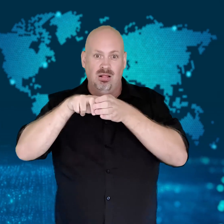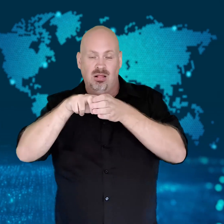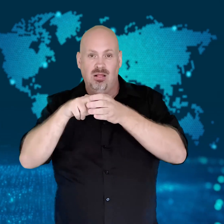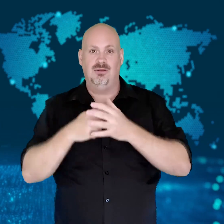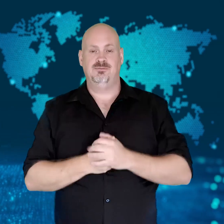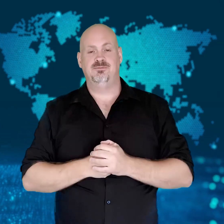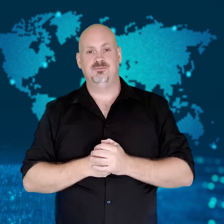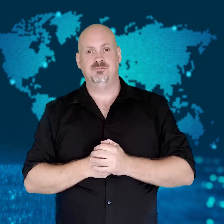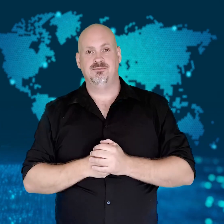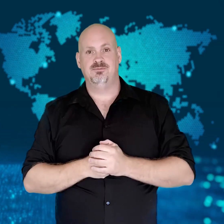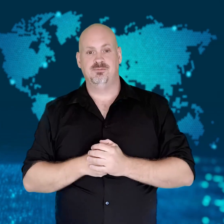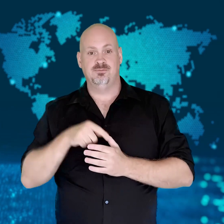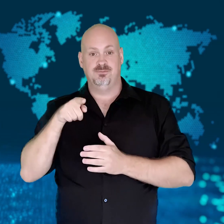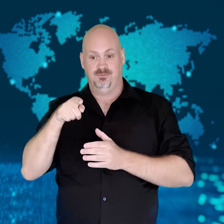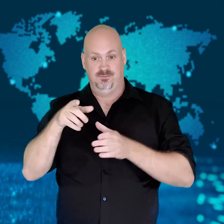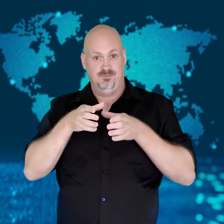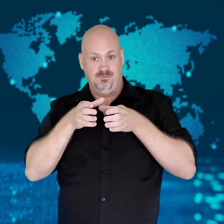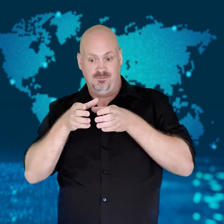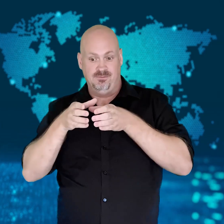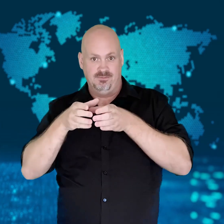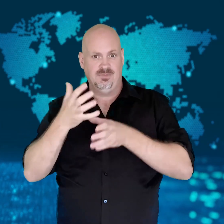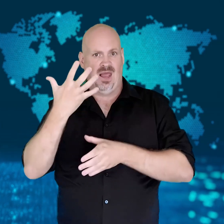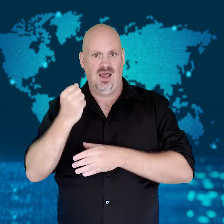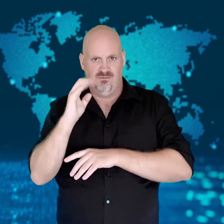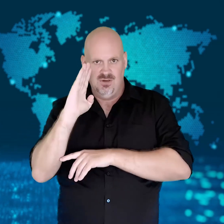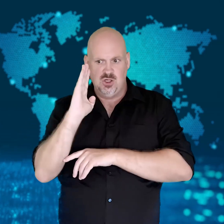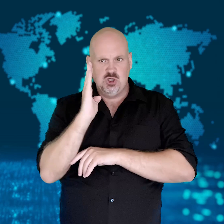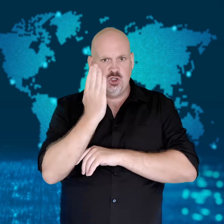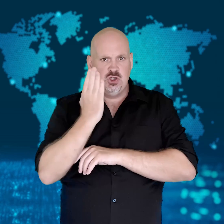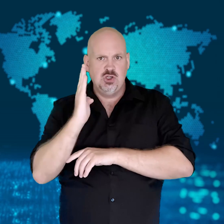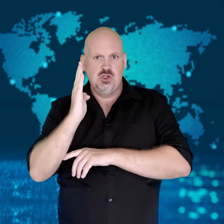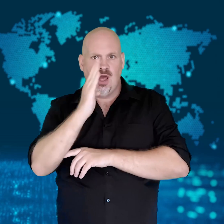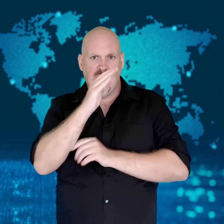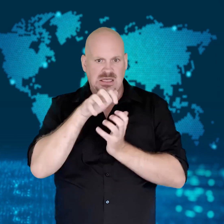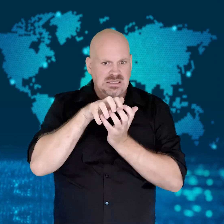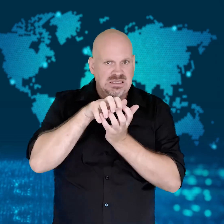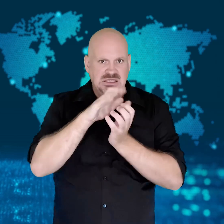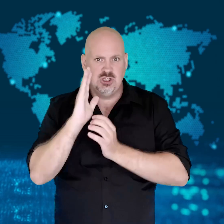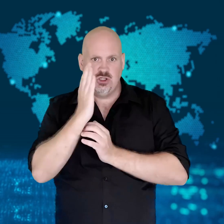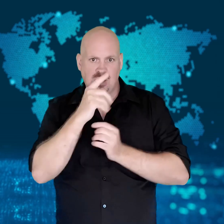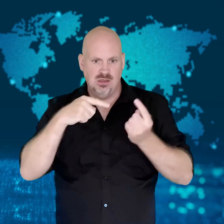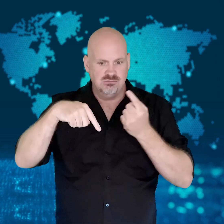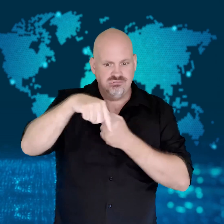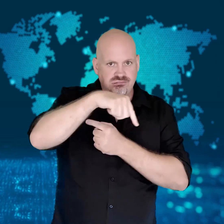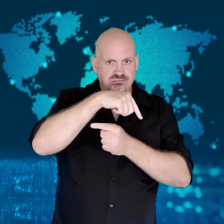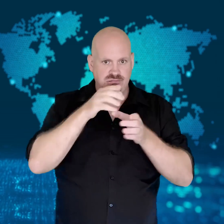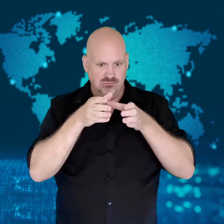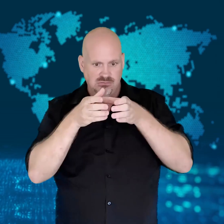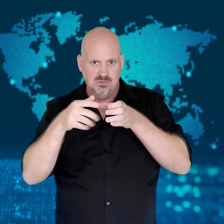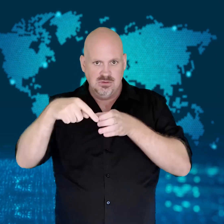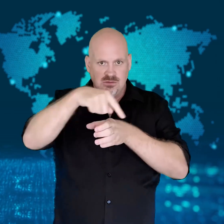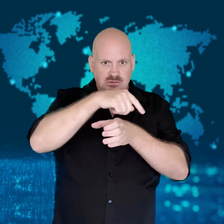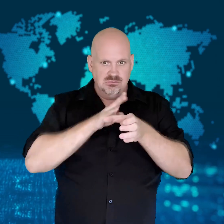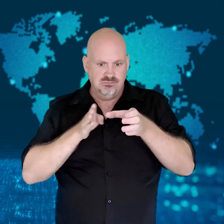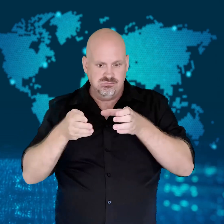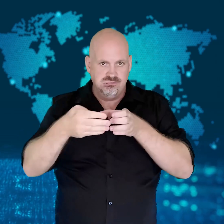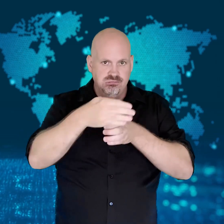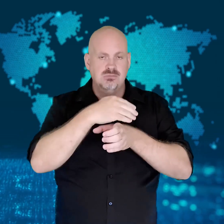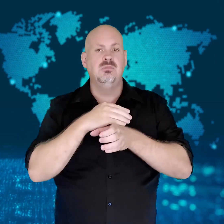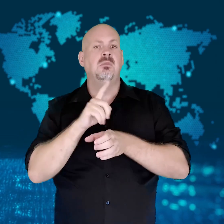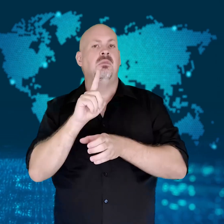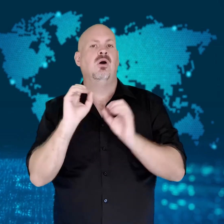Sharks circled the freezer, but did not attack him.